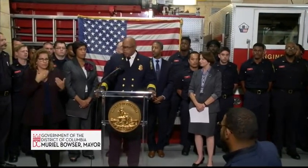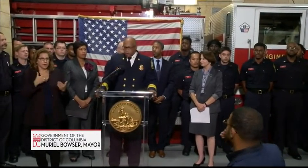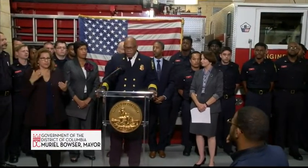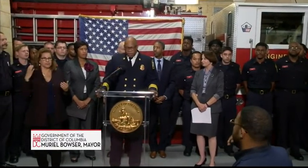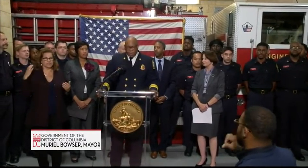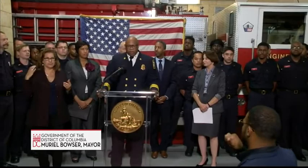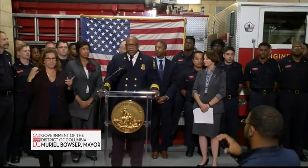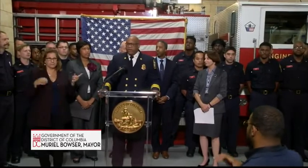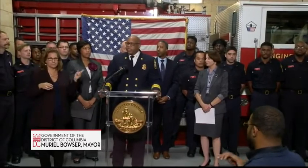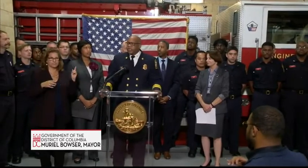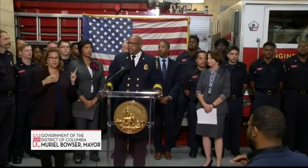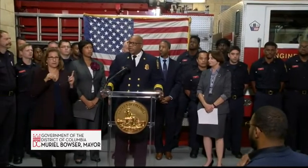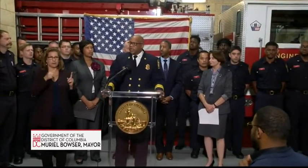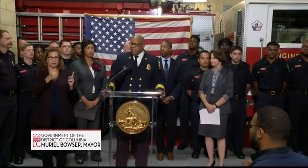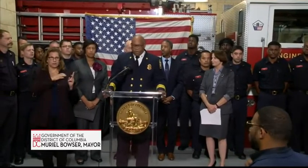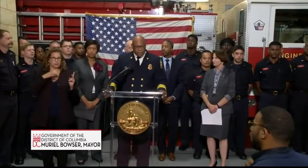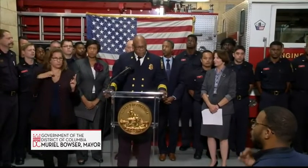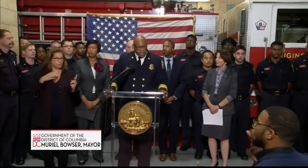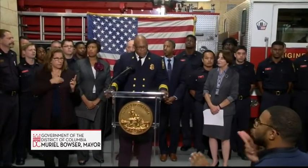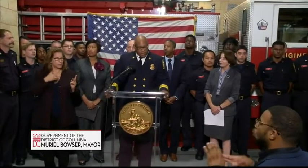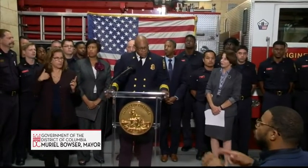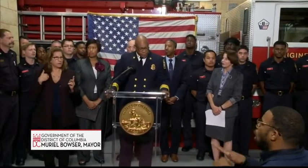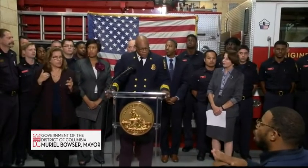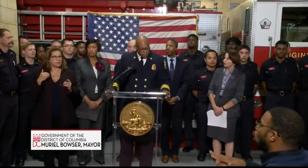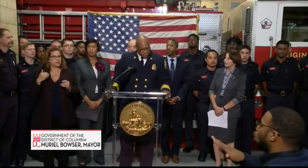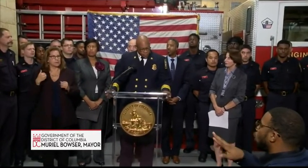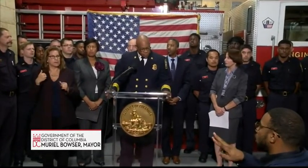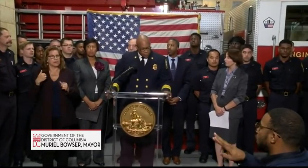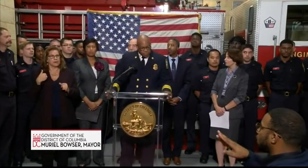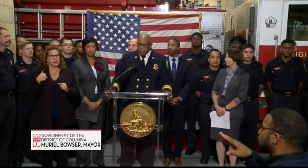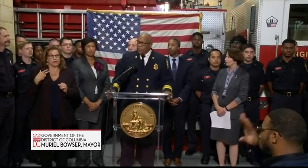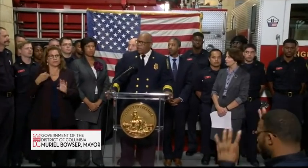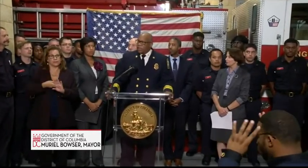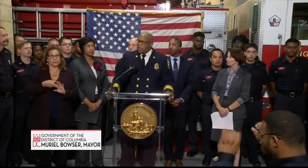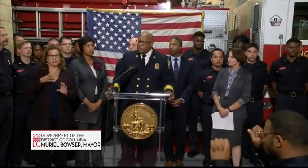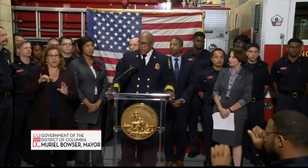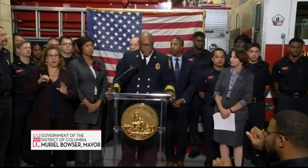WE ARE ALSO JOINED BY LOCAL 36 PRESIDENT DAPHNE HUDSON.